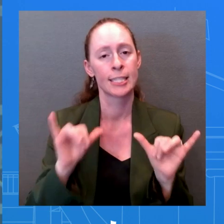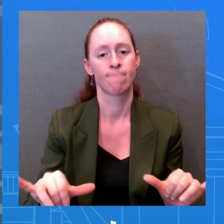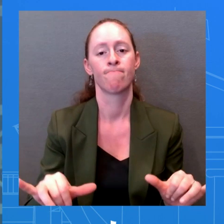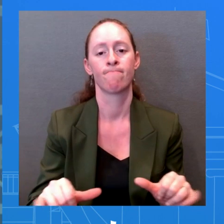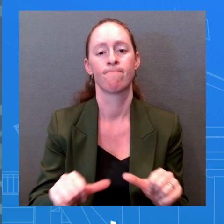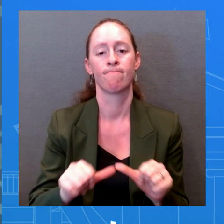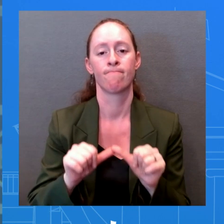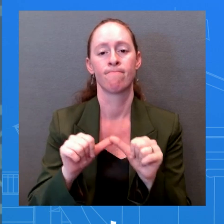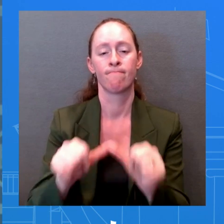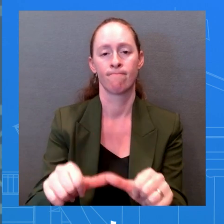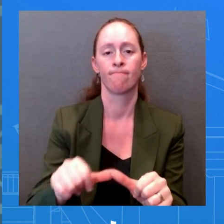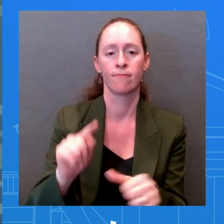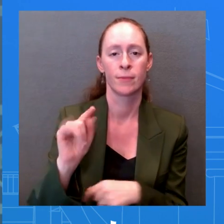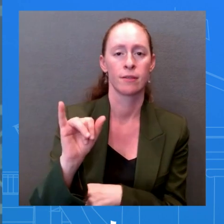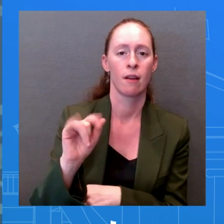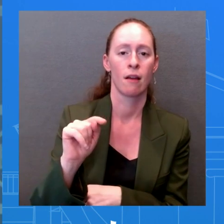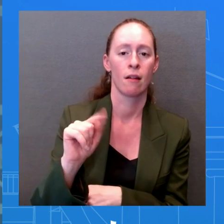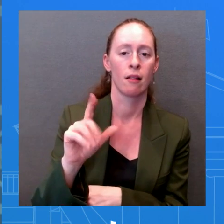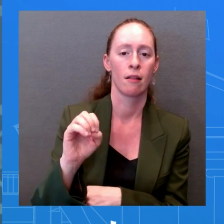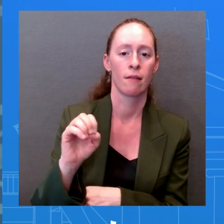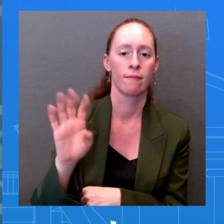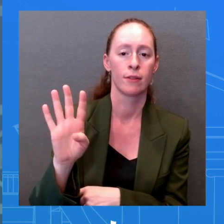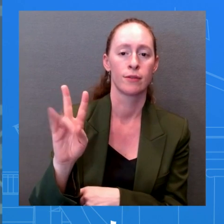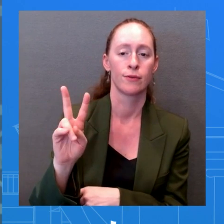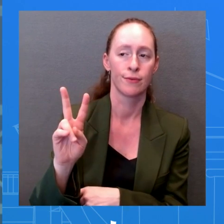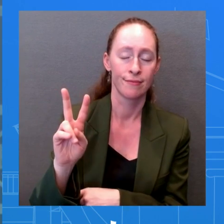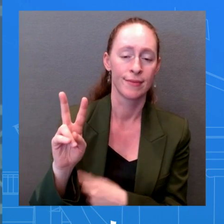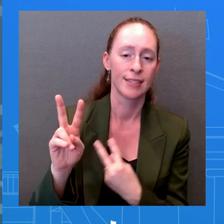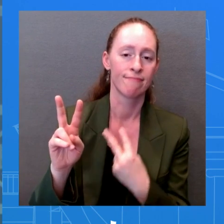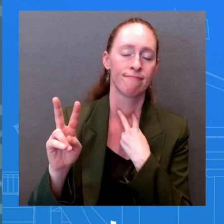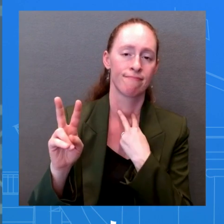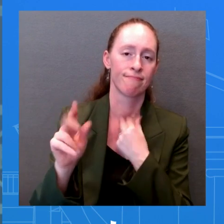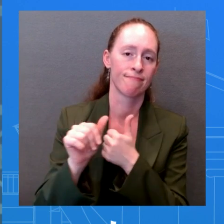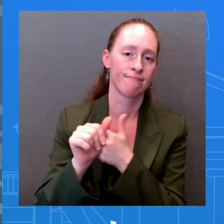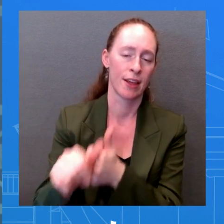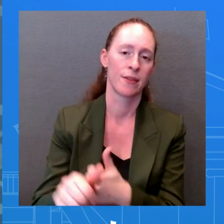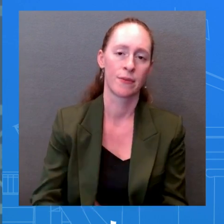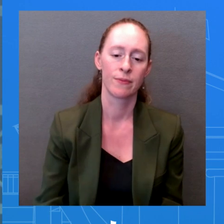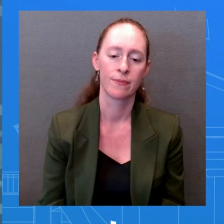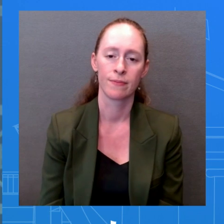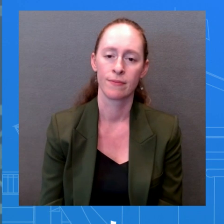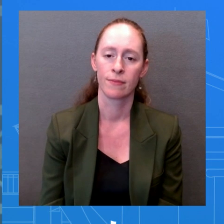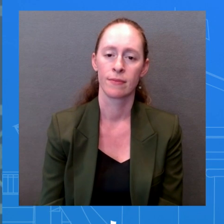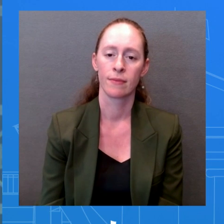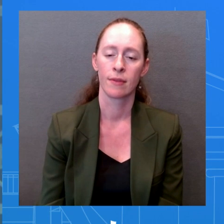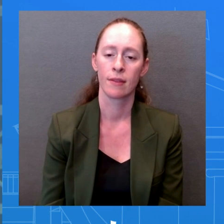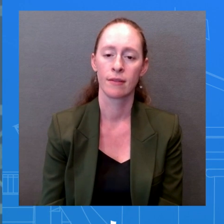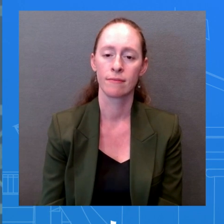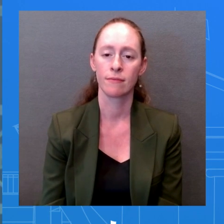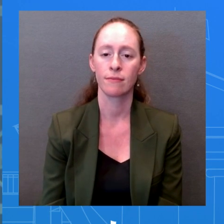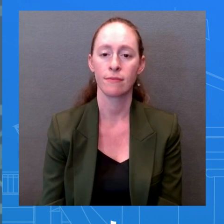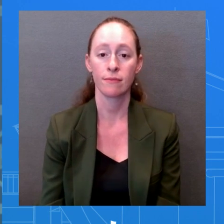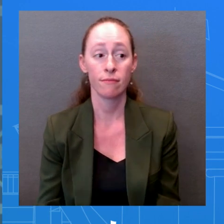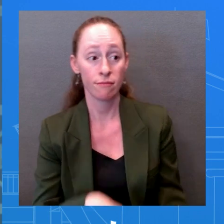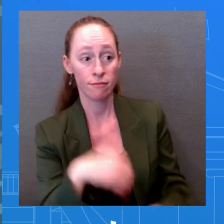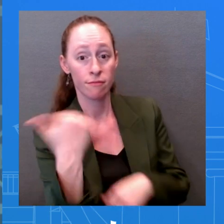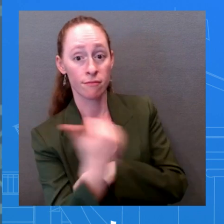for as long as it remains in effect. But anything with negotiations with any of the countries, I would refer you to the State Department. The Press: Thanks, Karine.